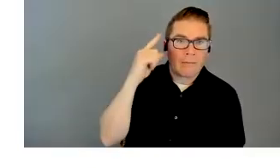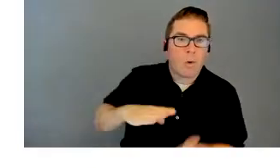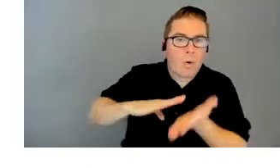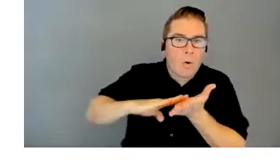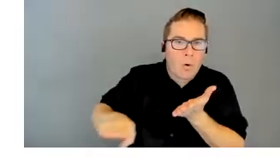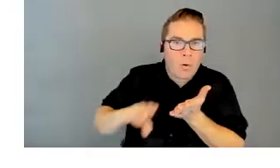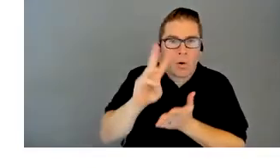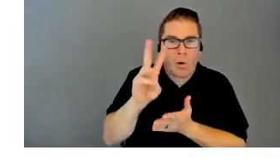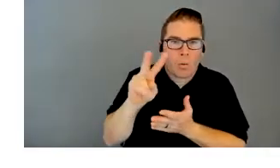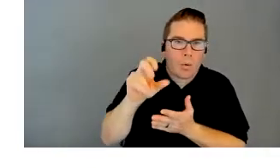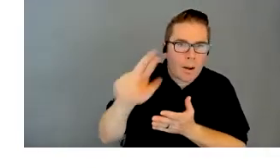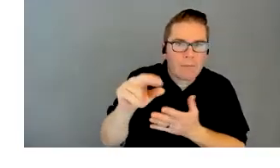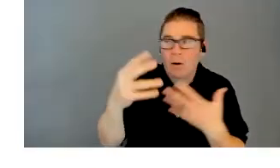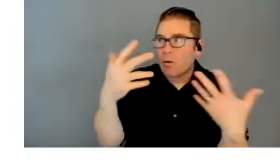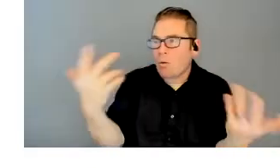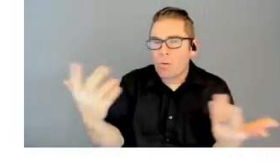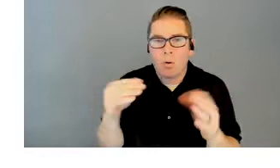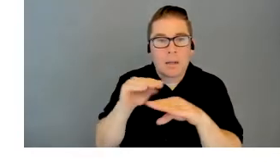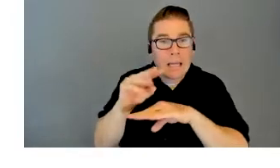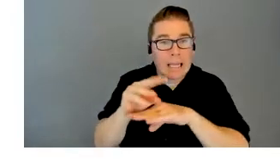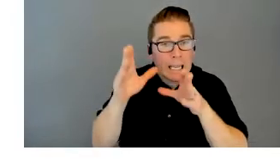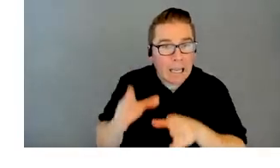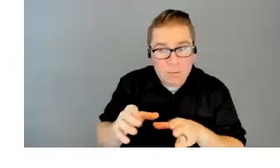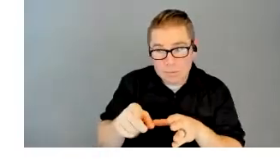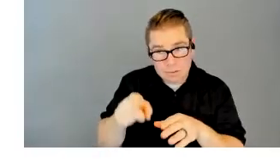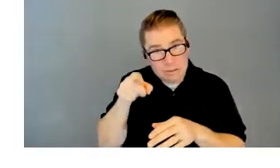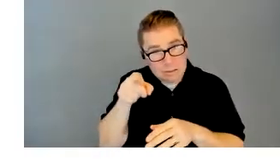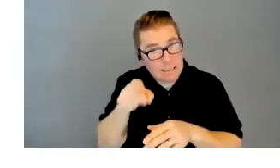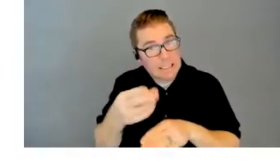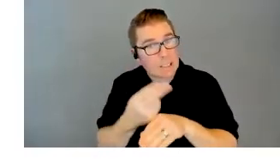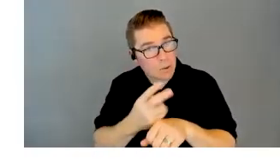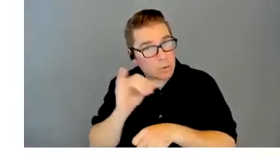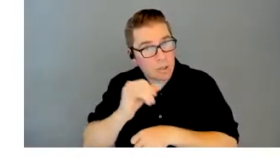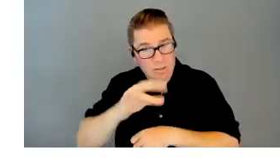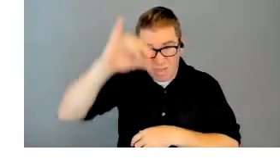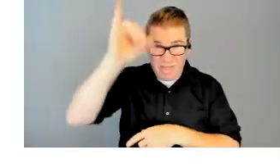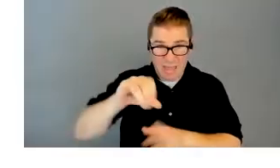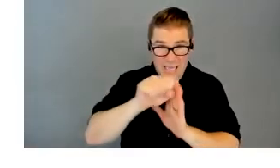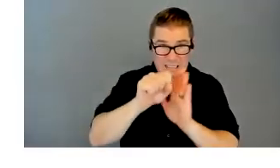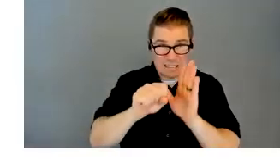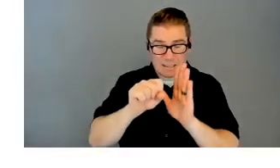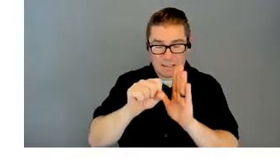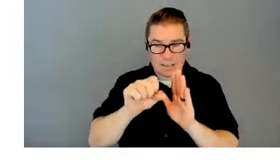So it's it's not just for you that semester with that student. It also serves as an archival document.